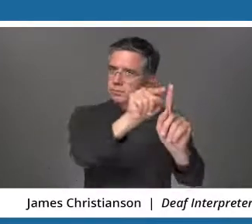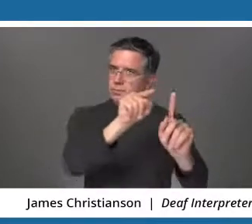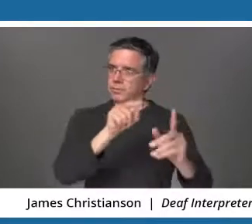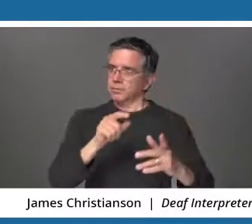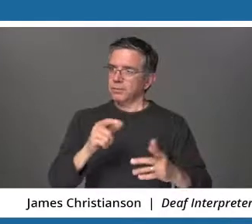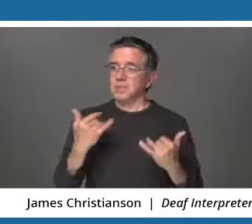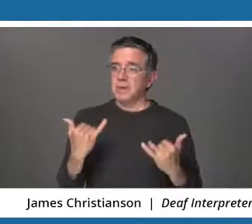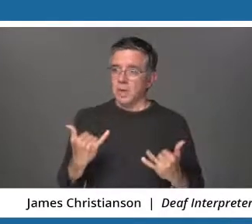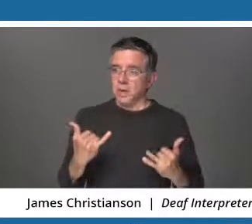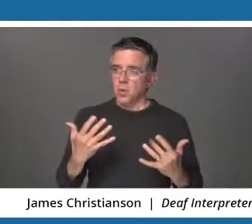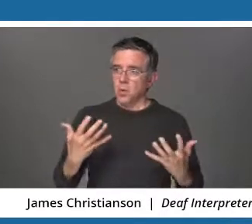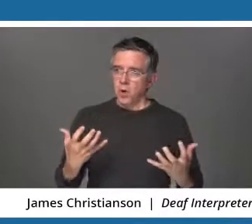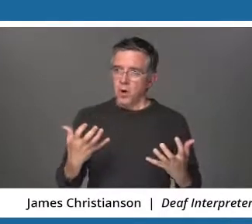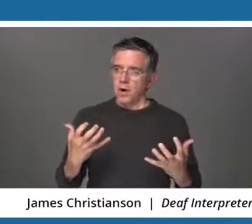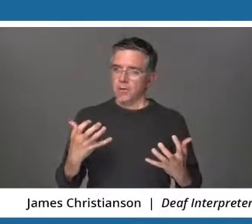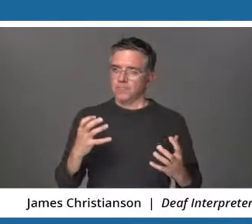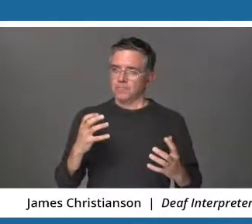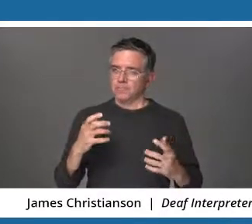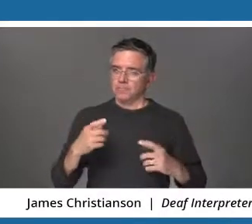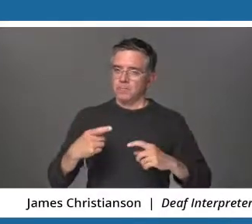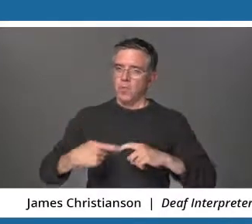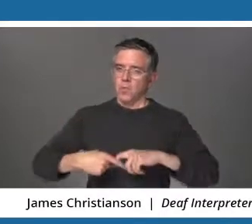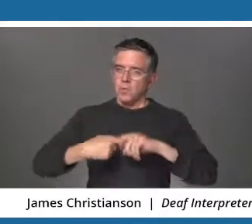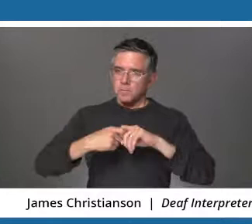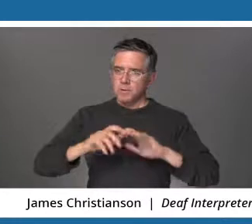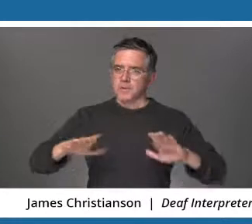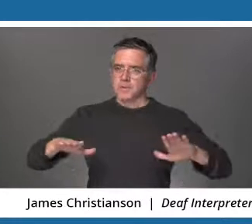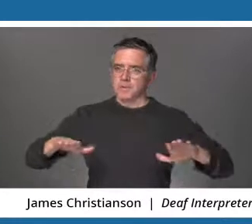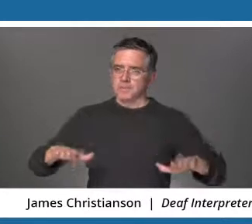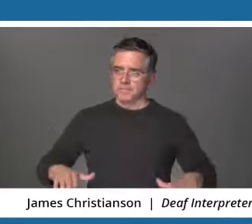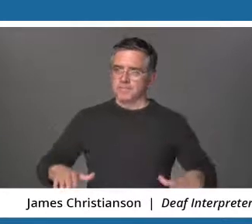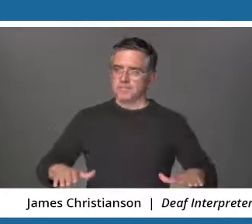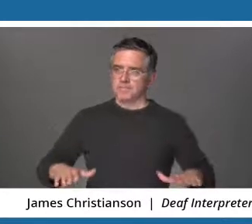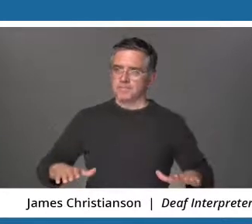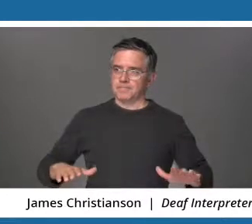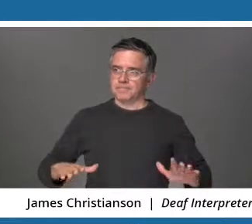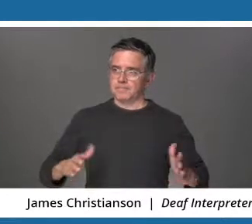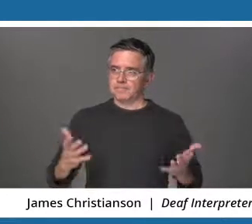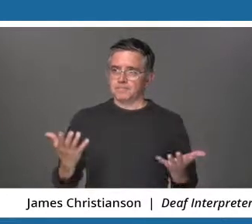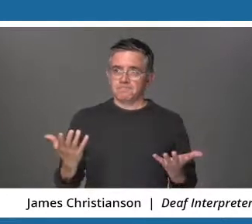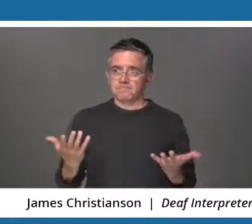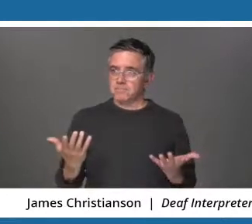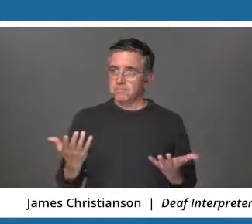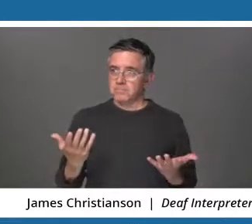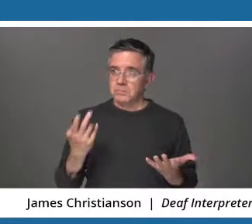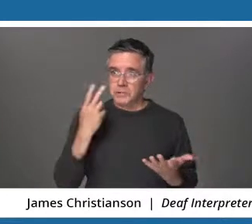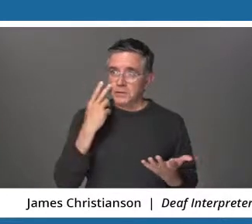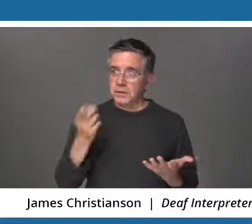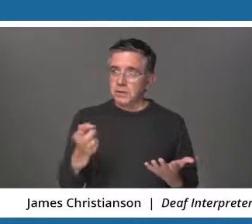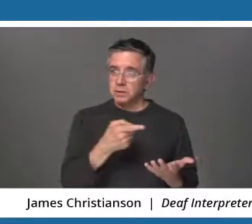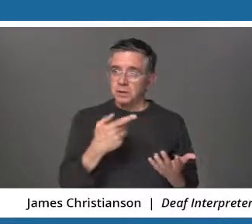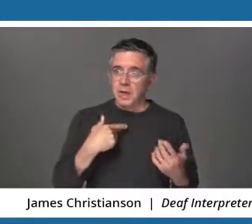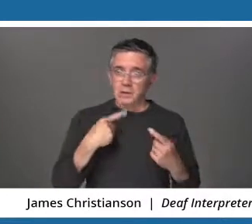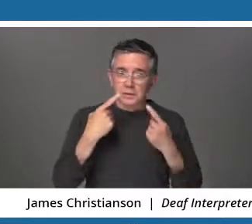and ask for you to share any of the success stories or anecdotes that you're hearing